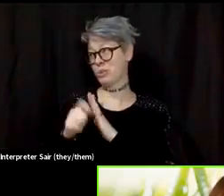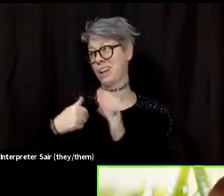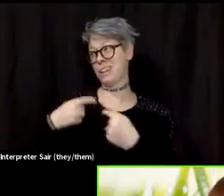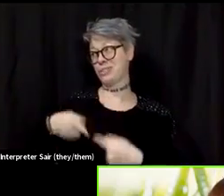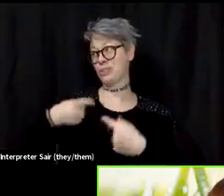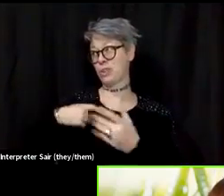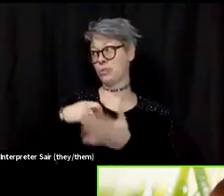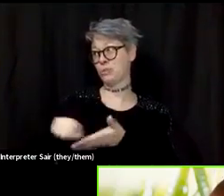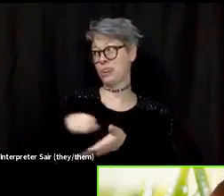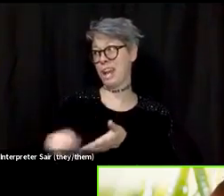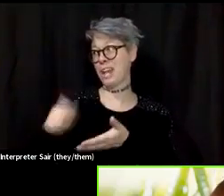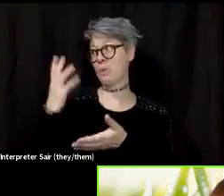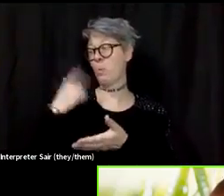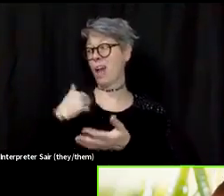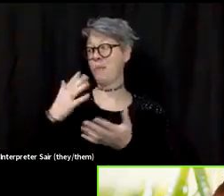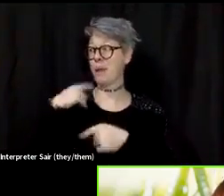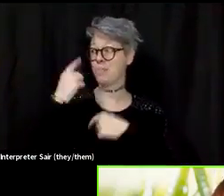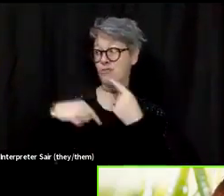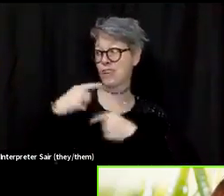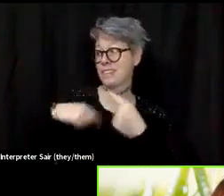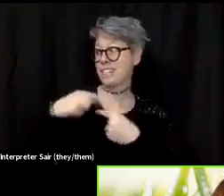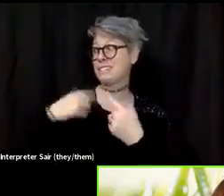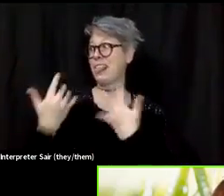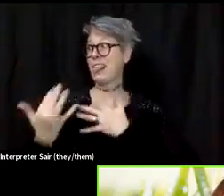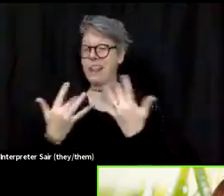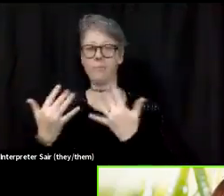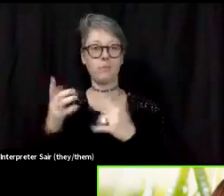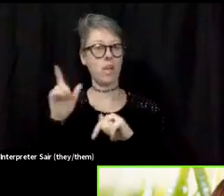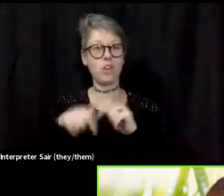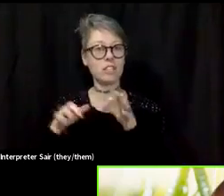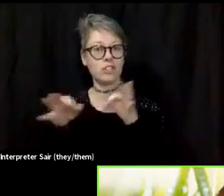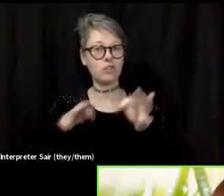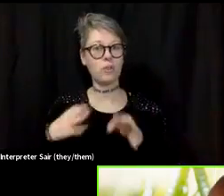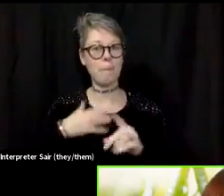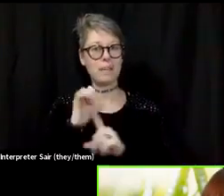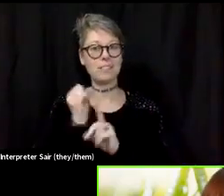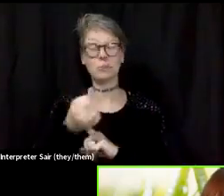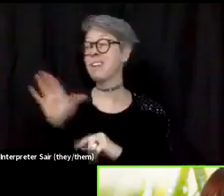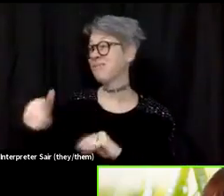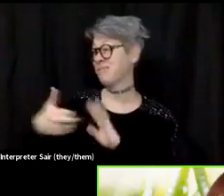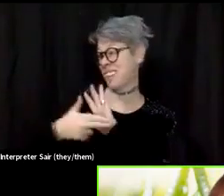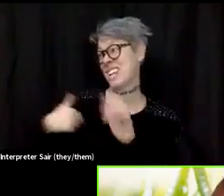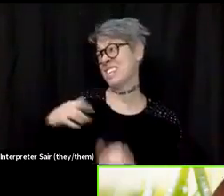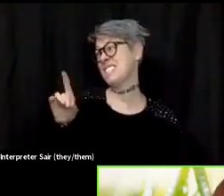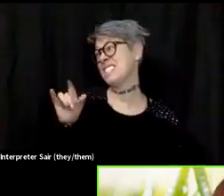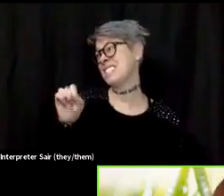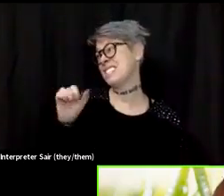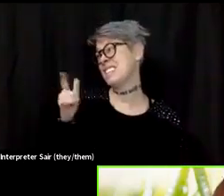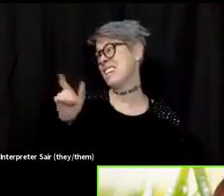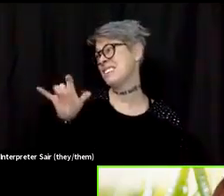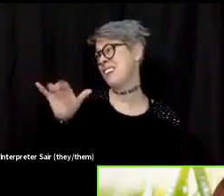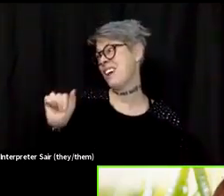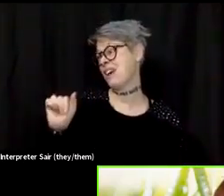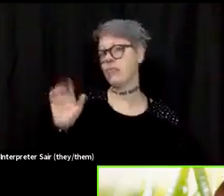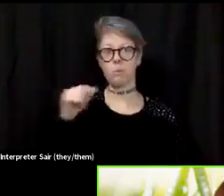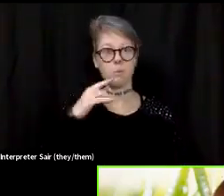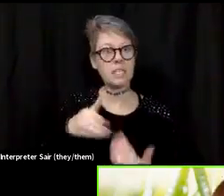hat I was Comfortable asking one of my classmates Hey, I have trouble of my classmates Hey, I have trouble, writing notes because the way it process. I couldn't describe, I have dyslexia, that would have been